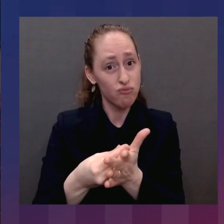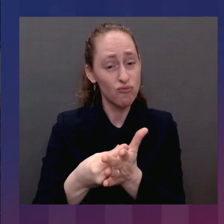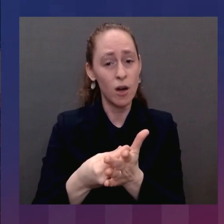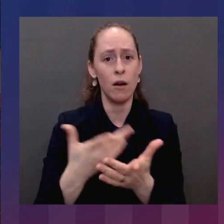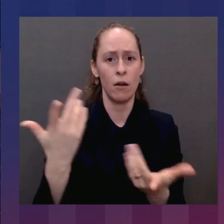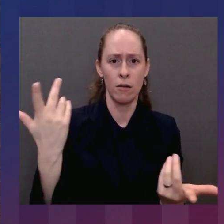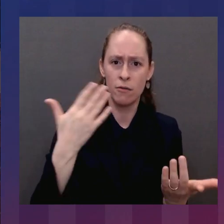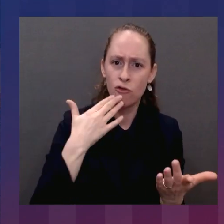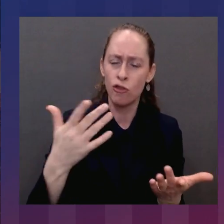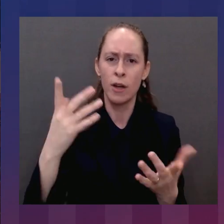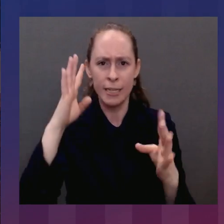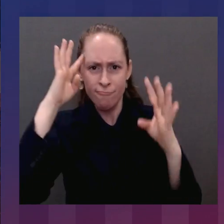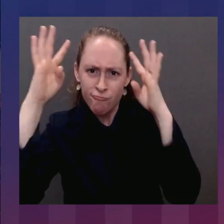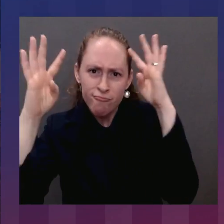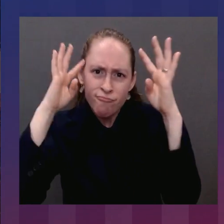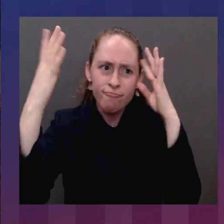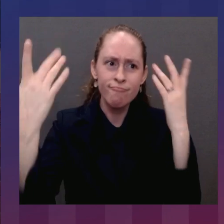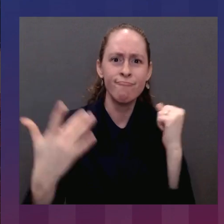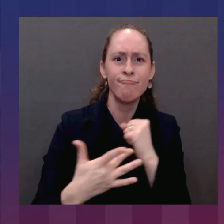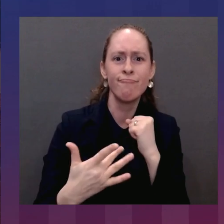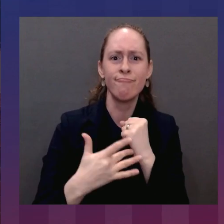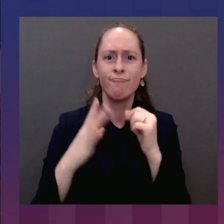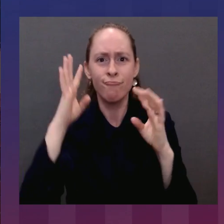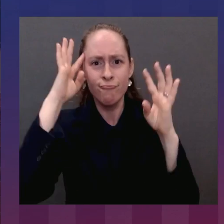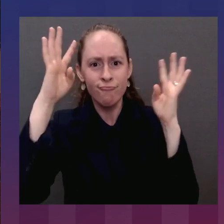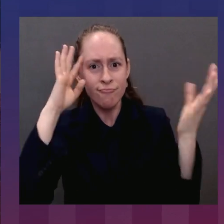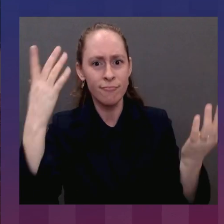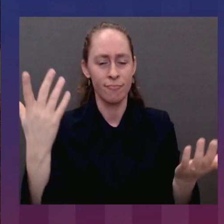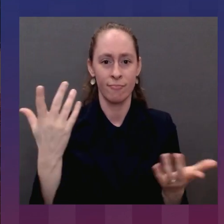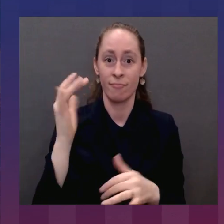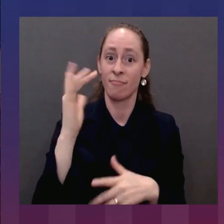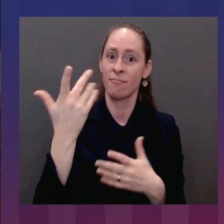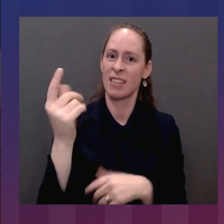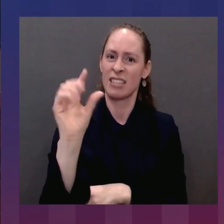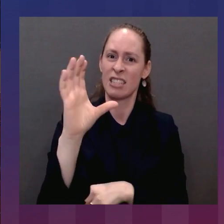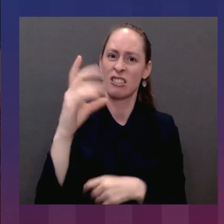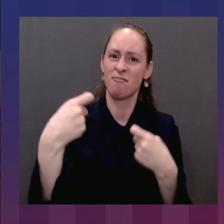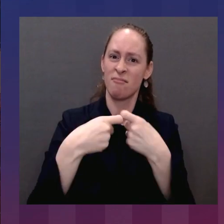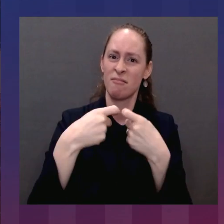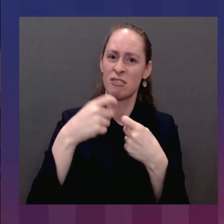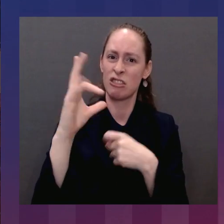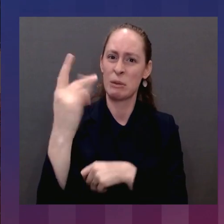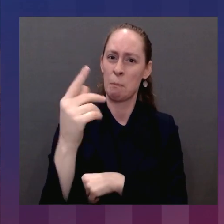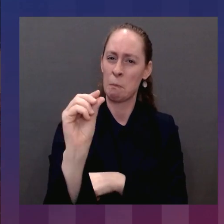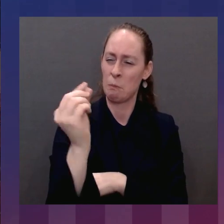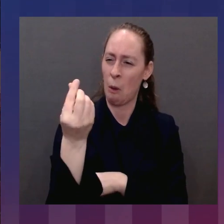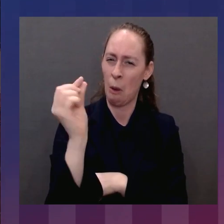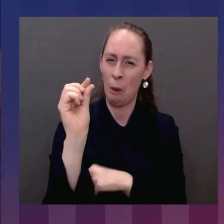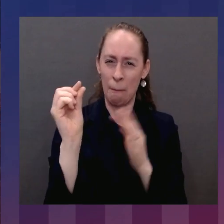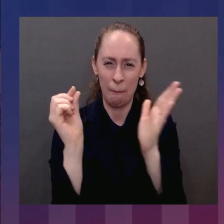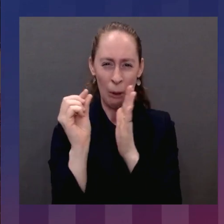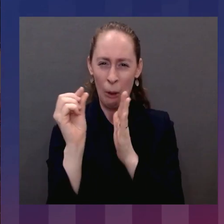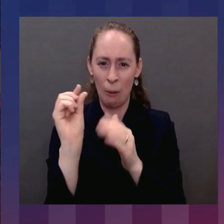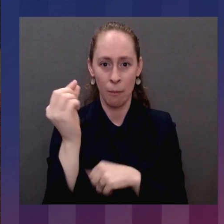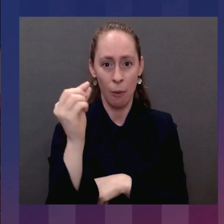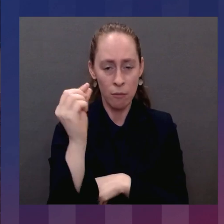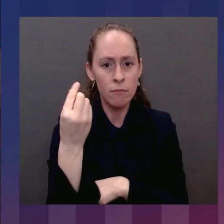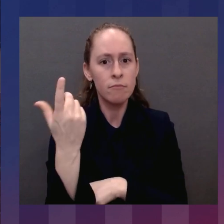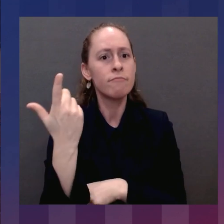that power the world and everyday lives. Smartphones. The Internet. Technology that's yet to be invented.